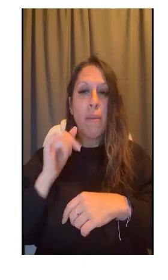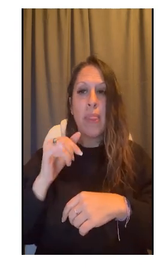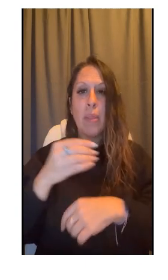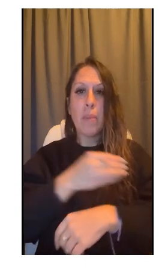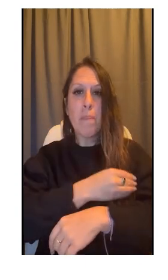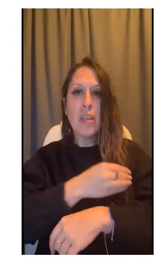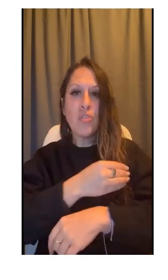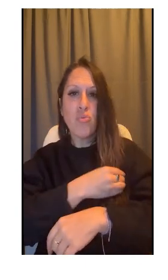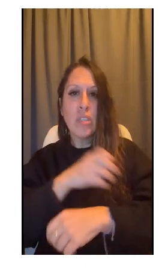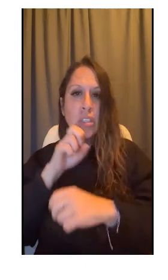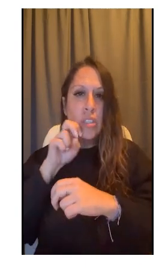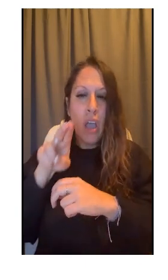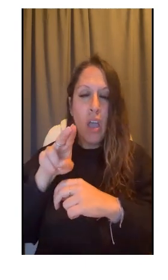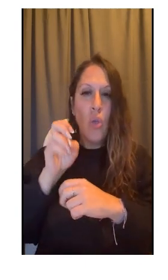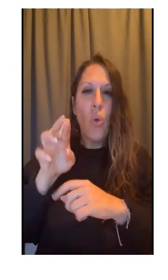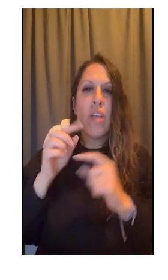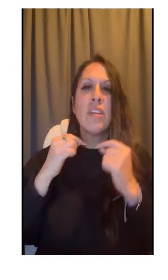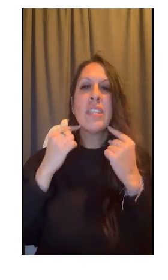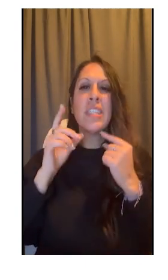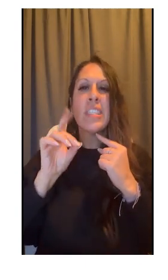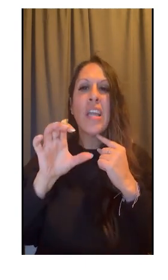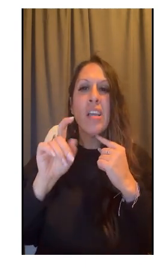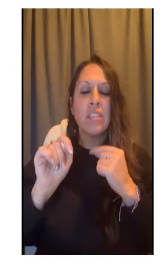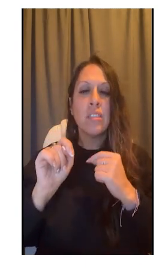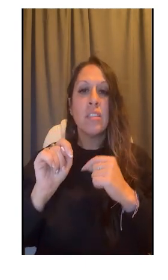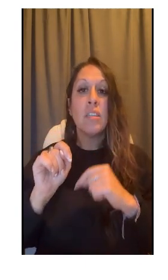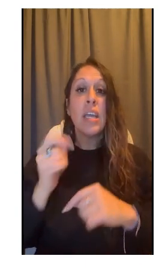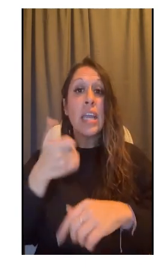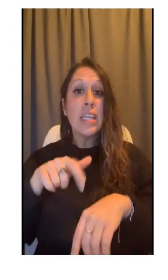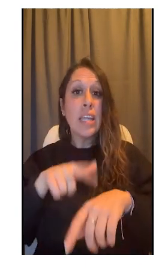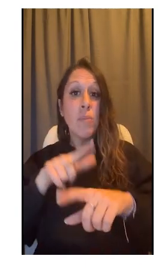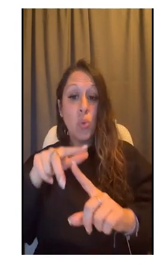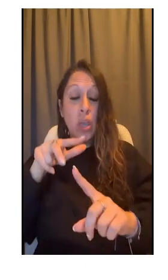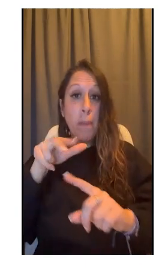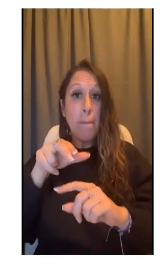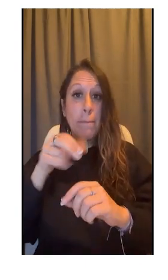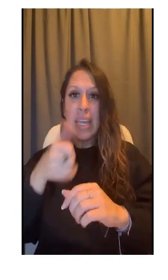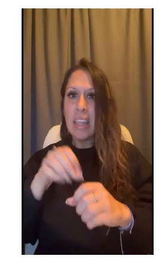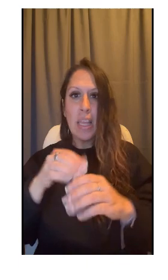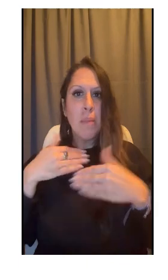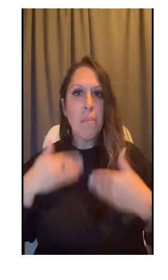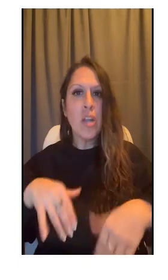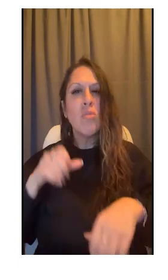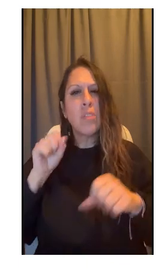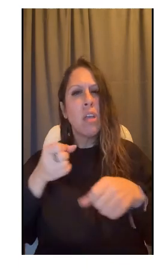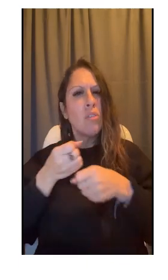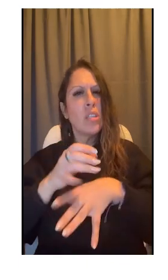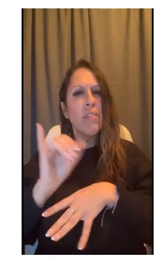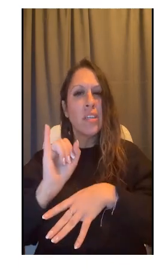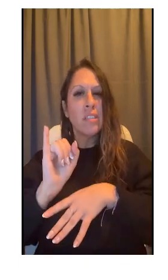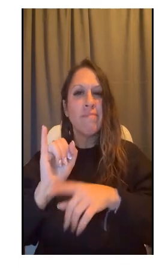including the muscle of the tongue or the salivary ducks. Anytime you cut anything in the body, you could get an infection.